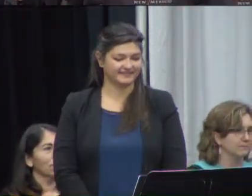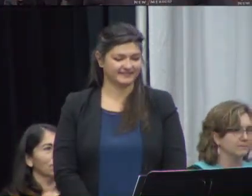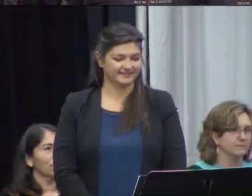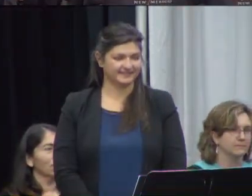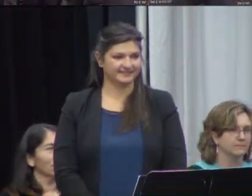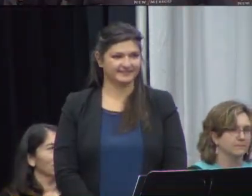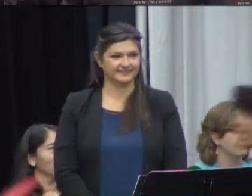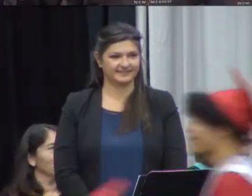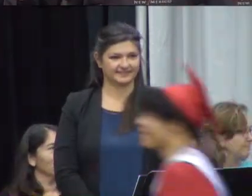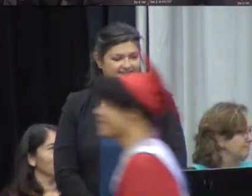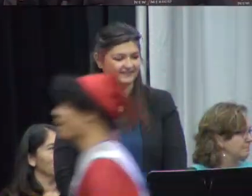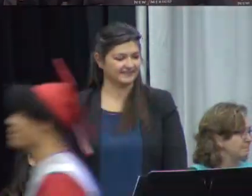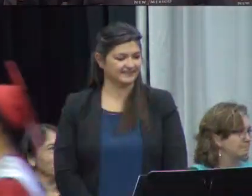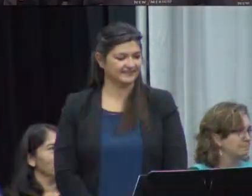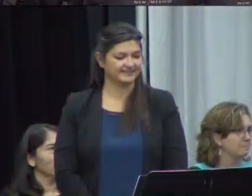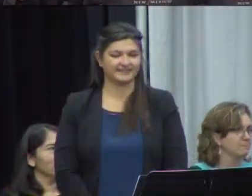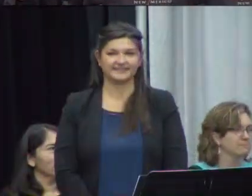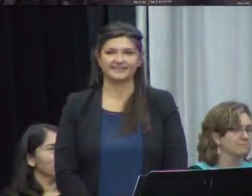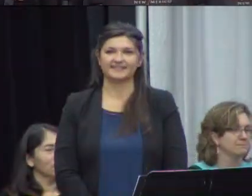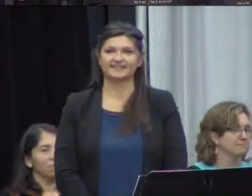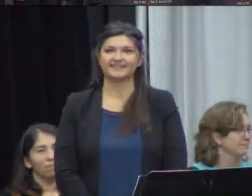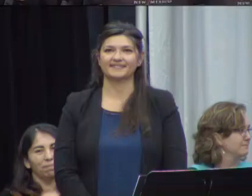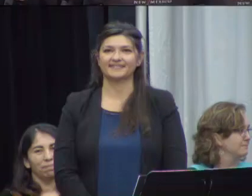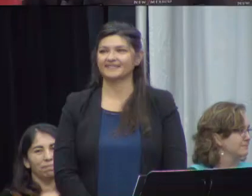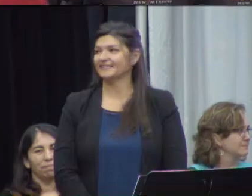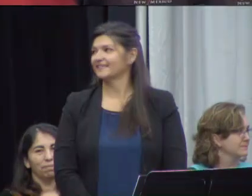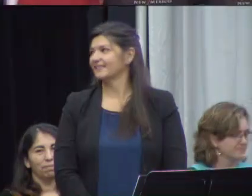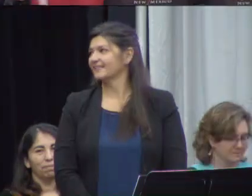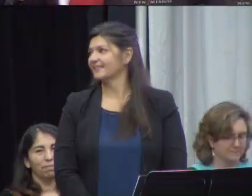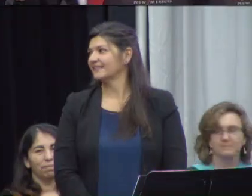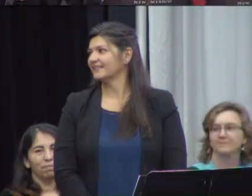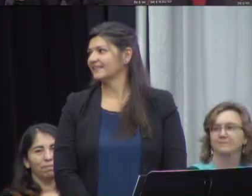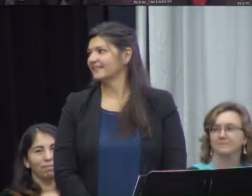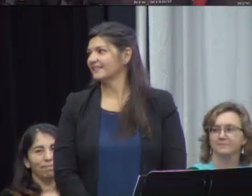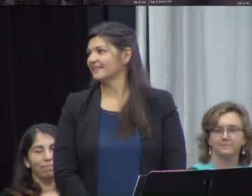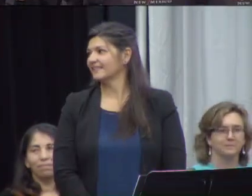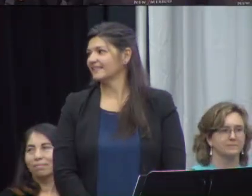(air horn honks)